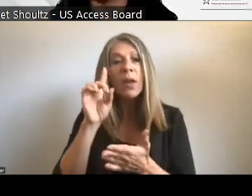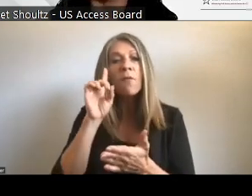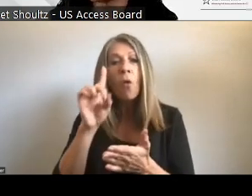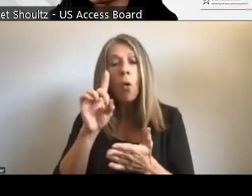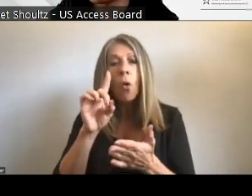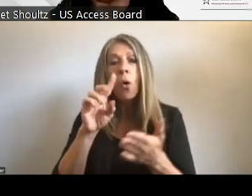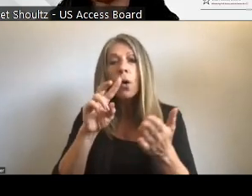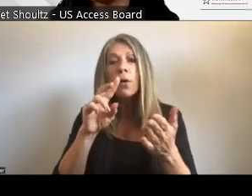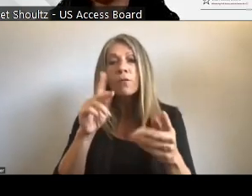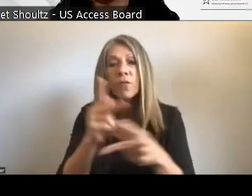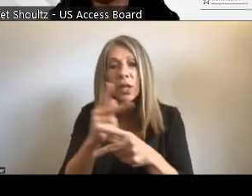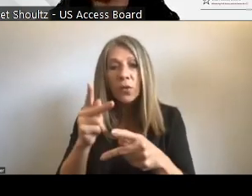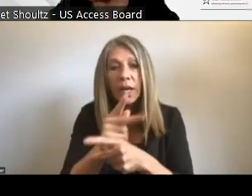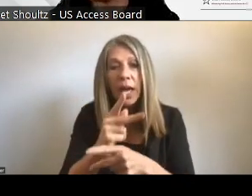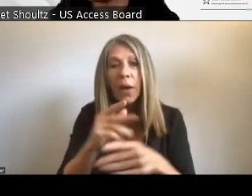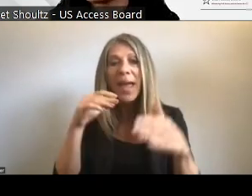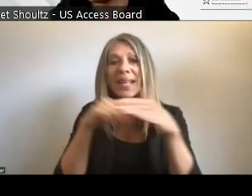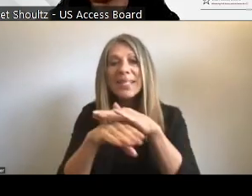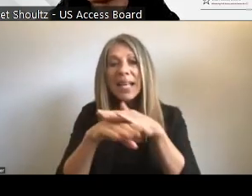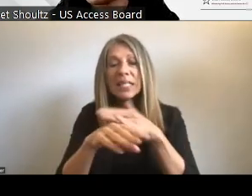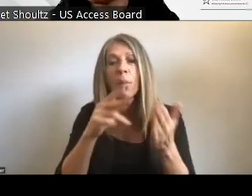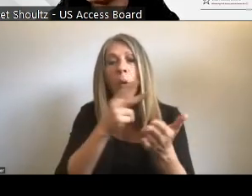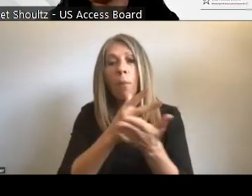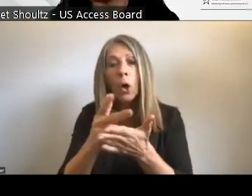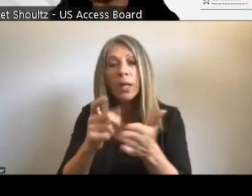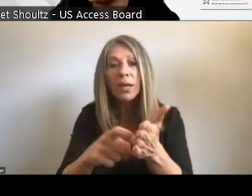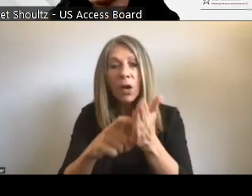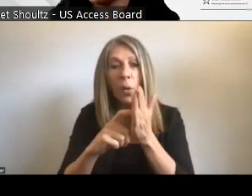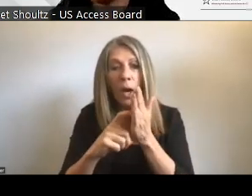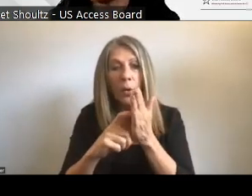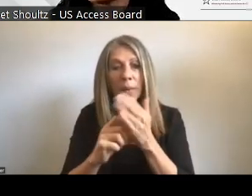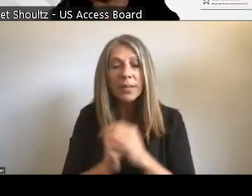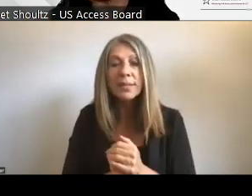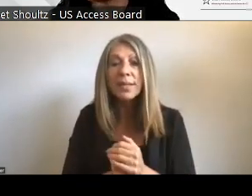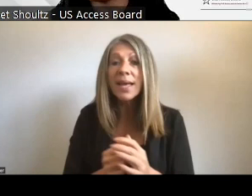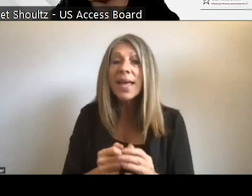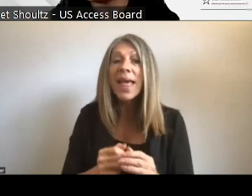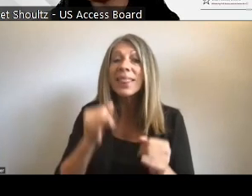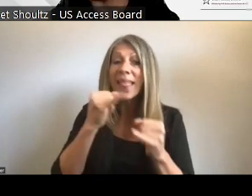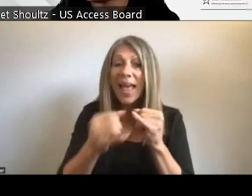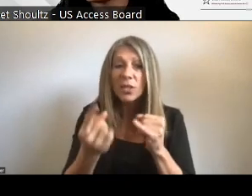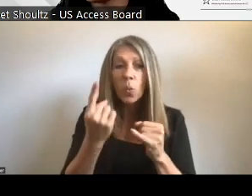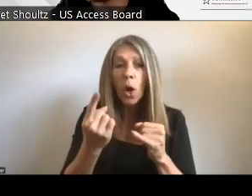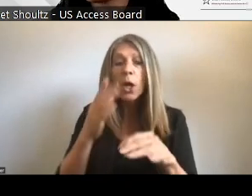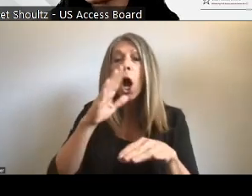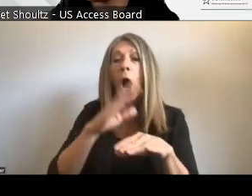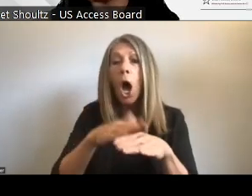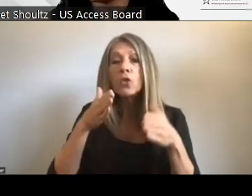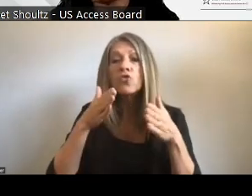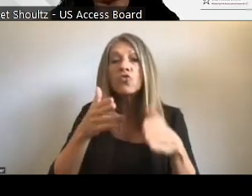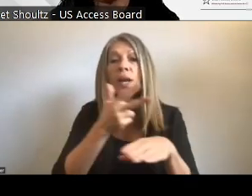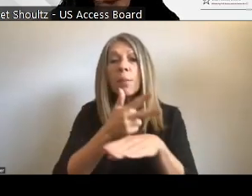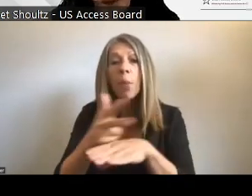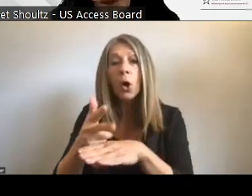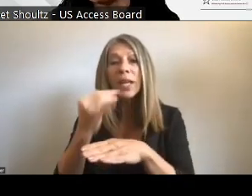determining accessible parking requirements. And lastly, where on-street parking spaces are altered,